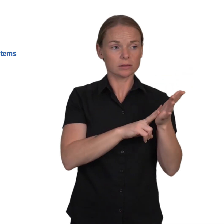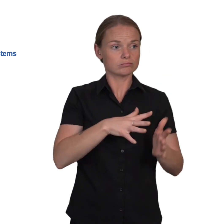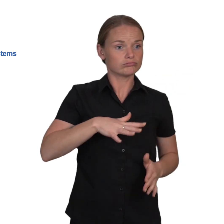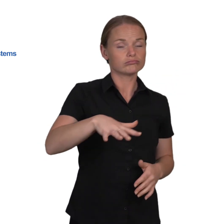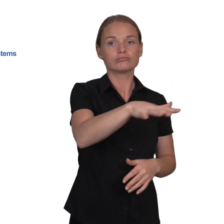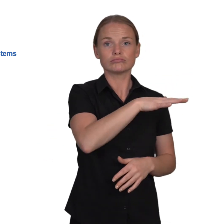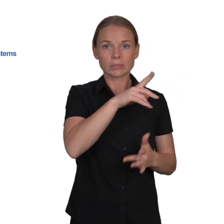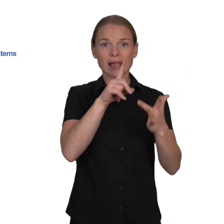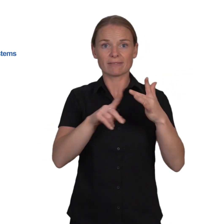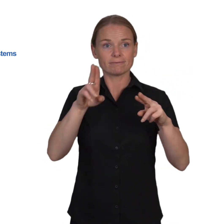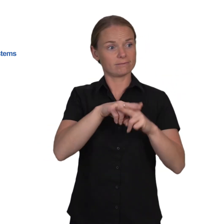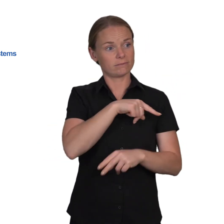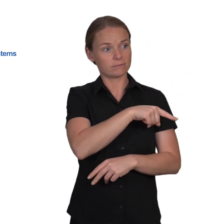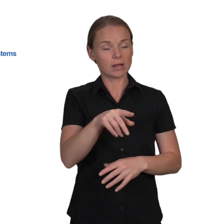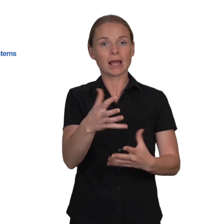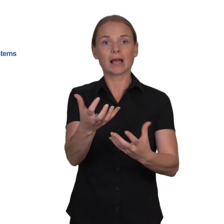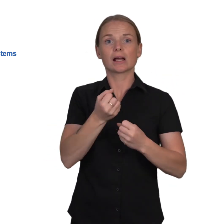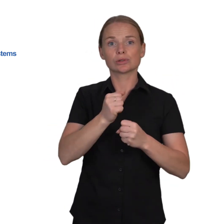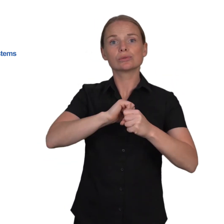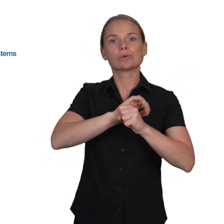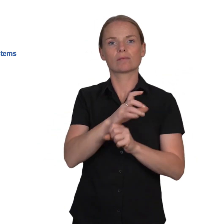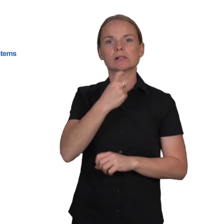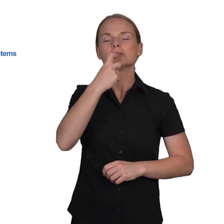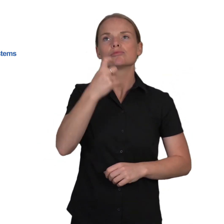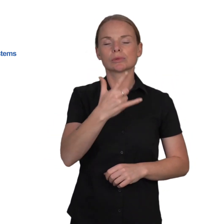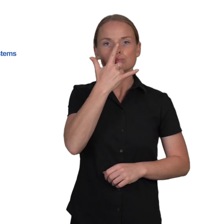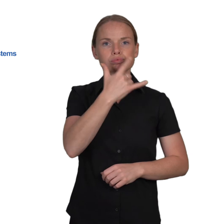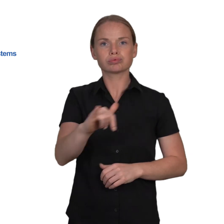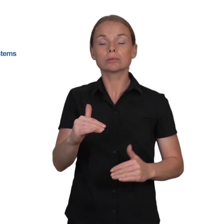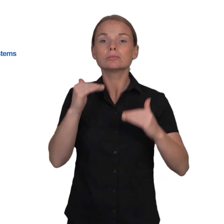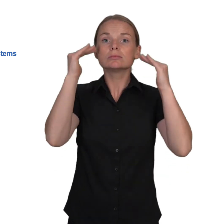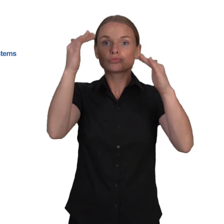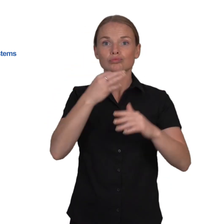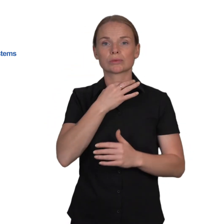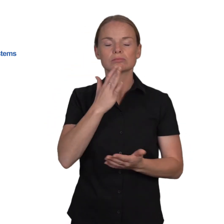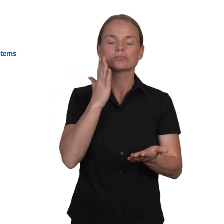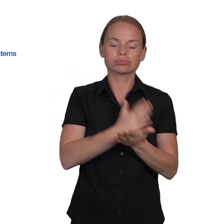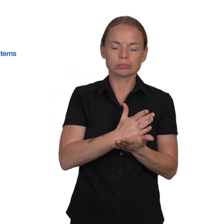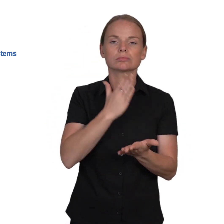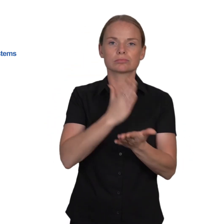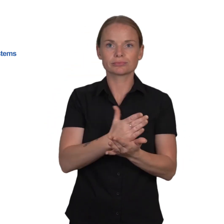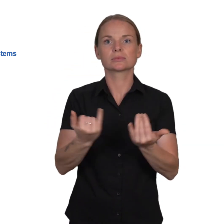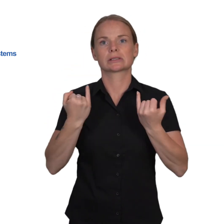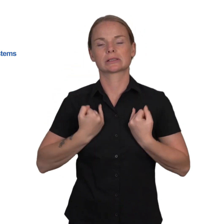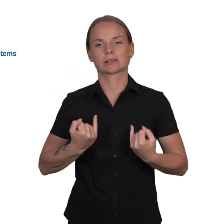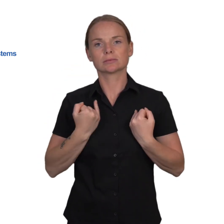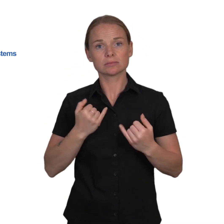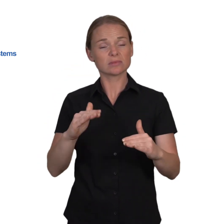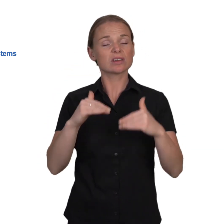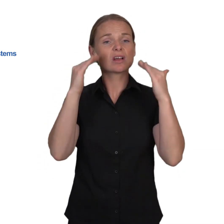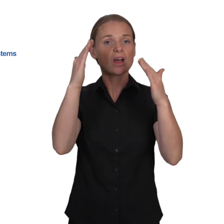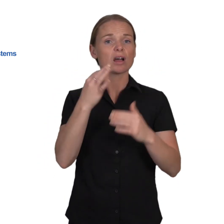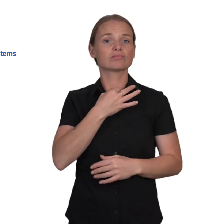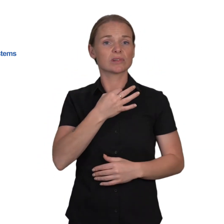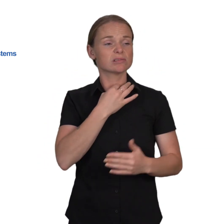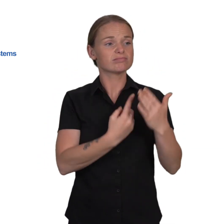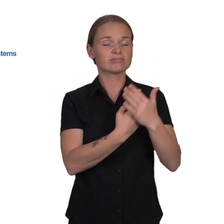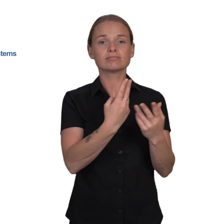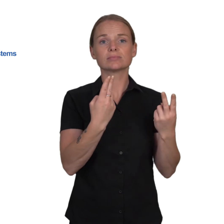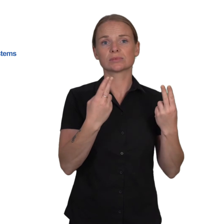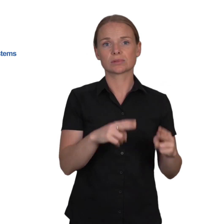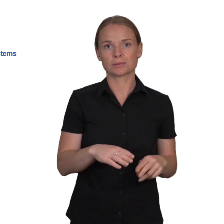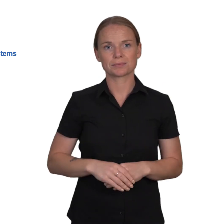have a higher risk of severe illness from COVID-19, including a higher risk of death.